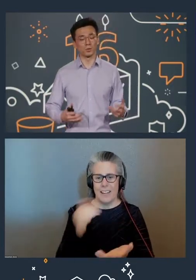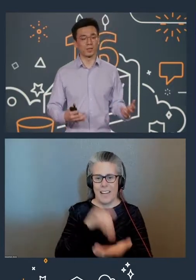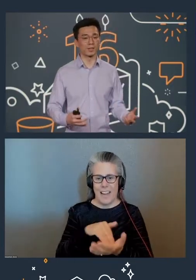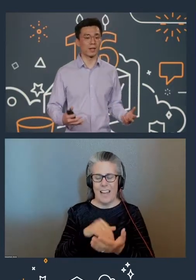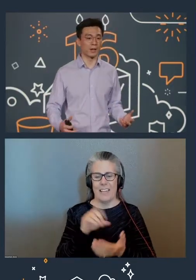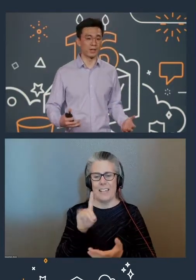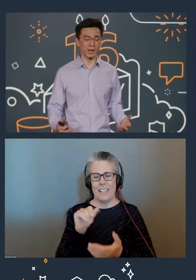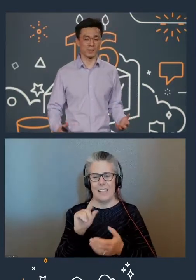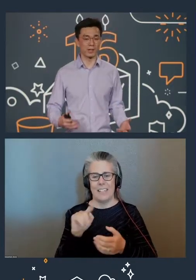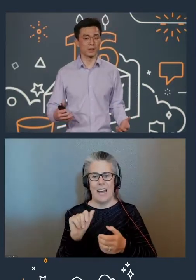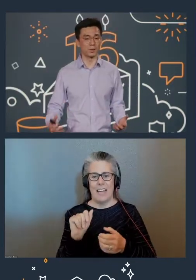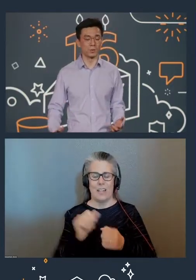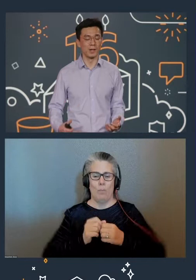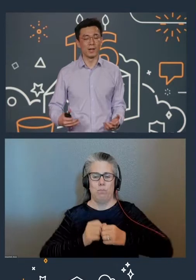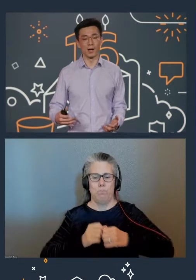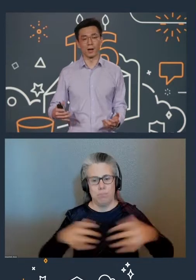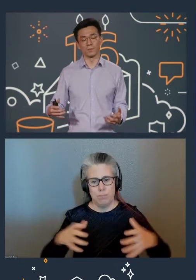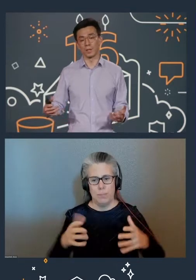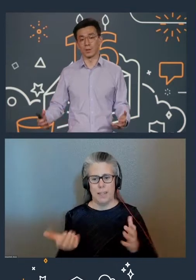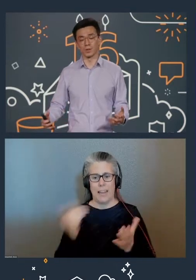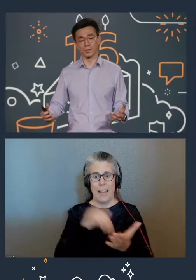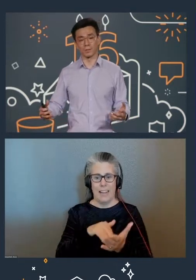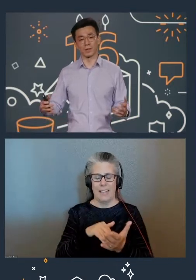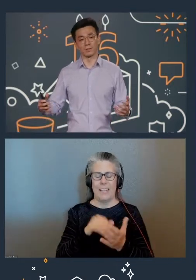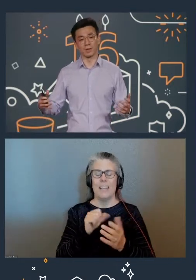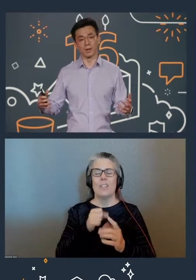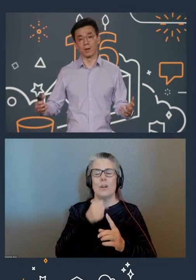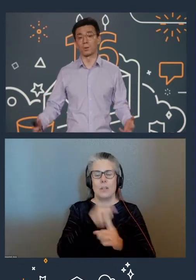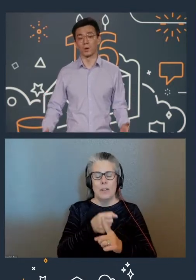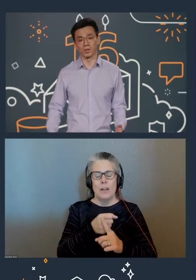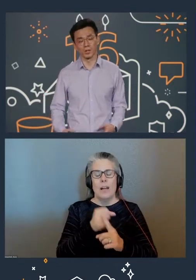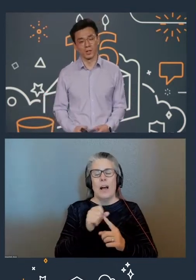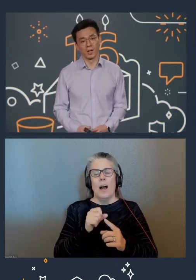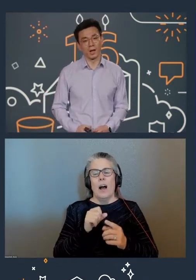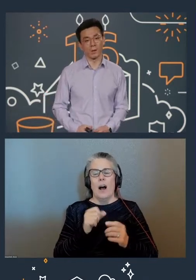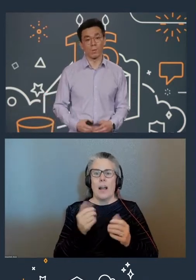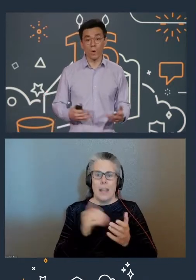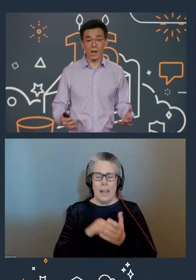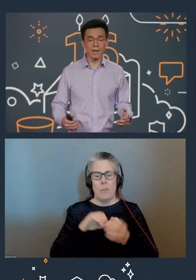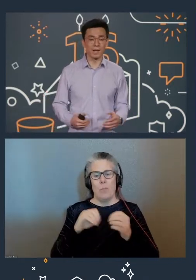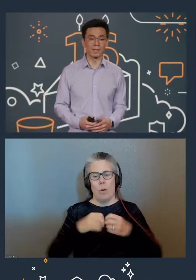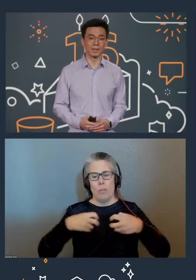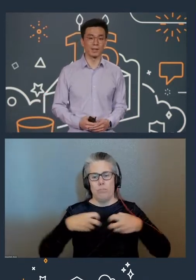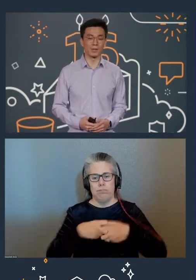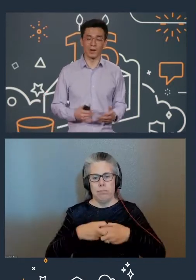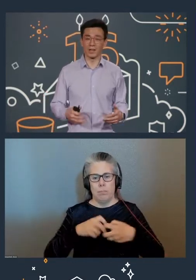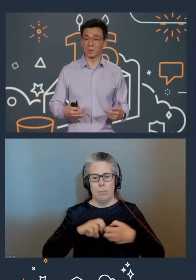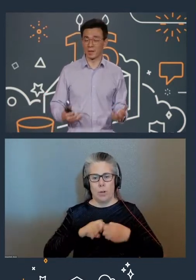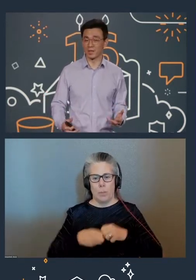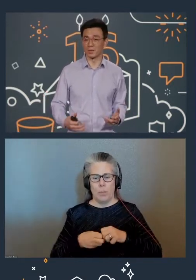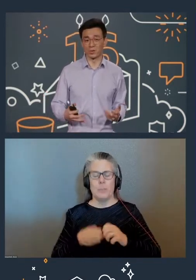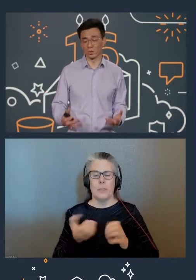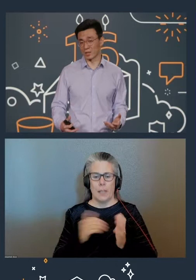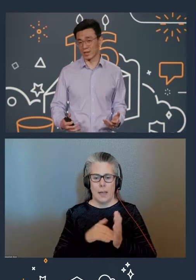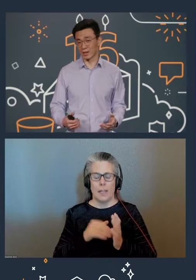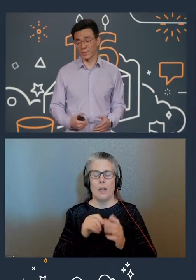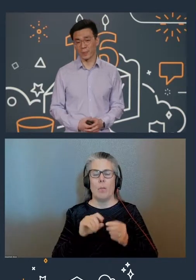to these kind of HDFS Hadoop ecosystem and approach. One, it's very expensive to store data.